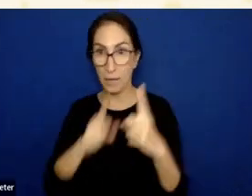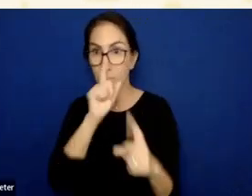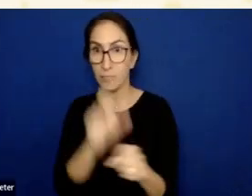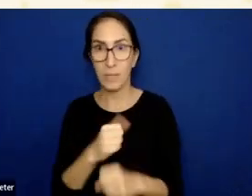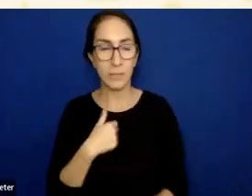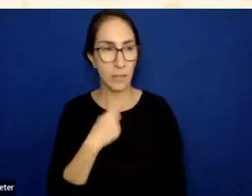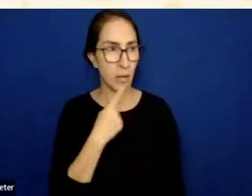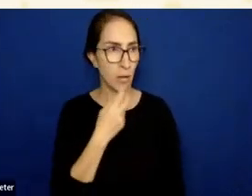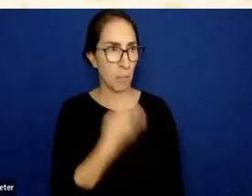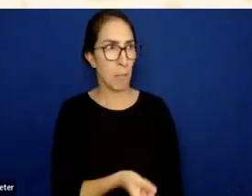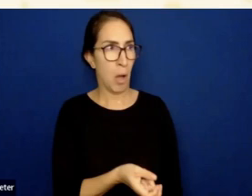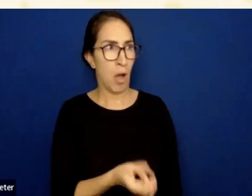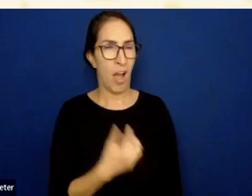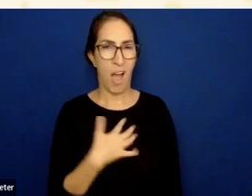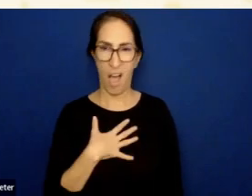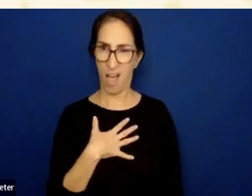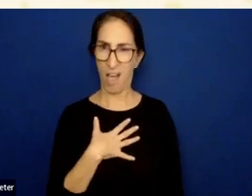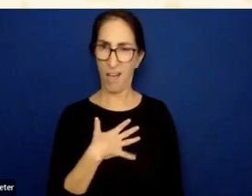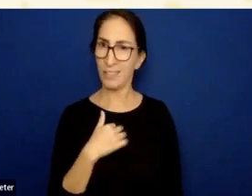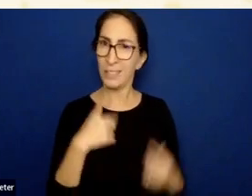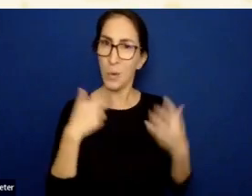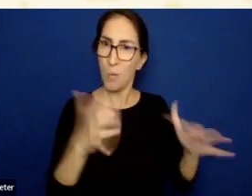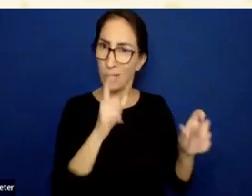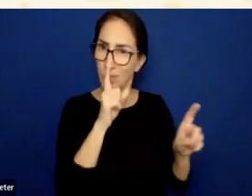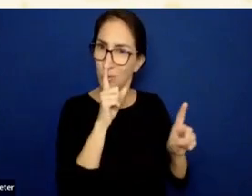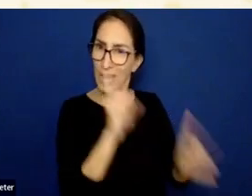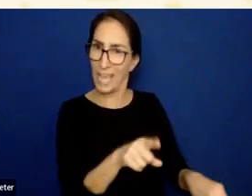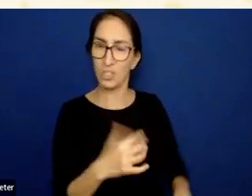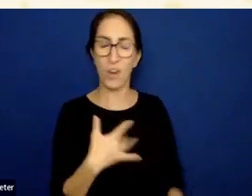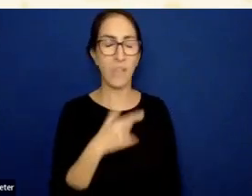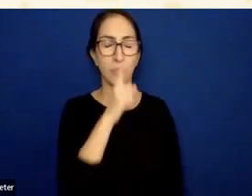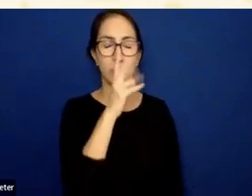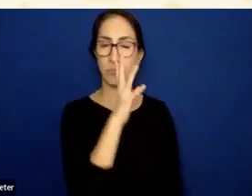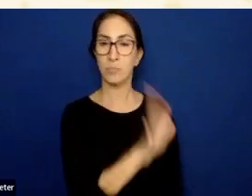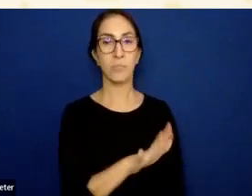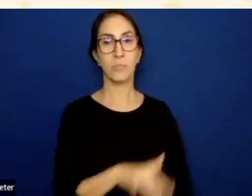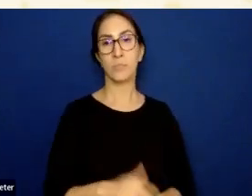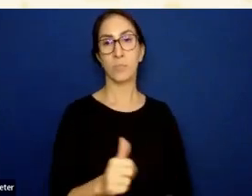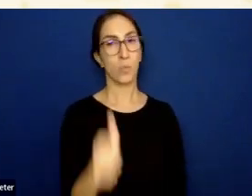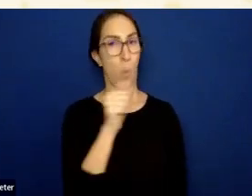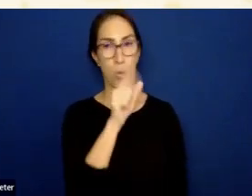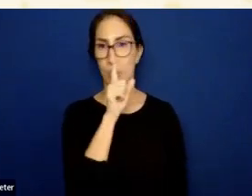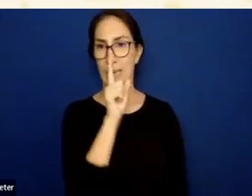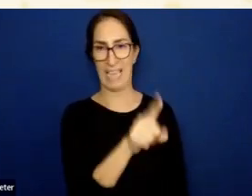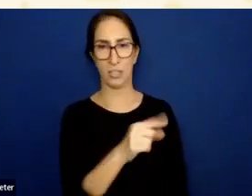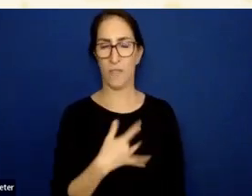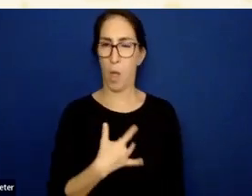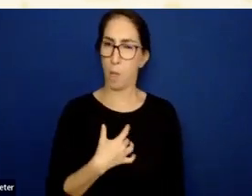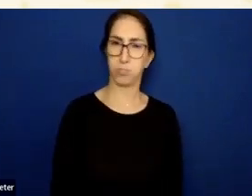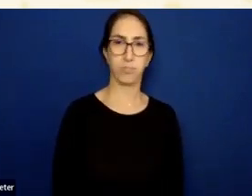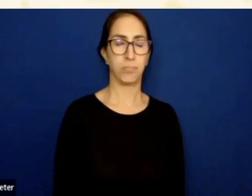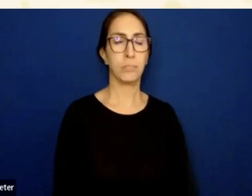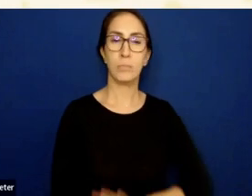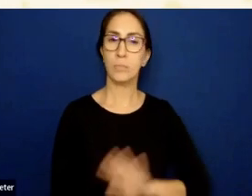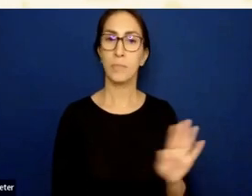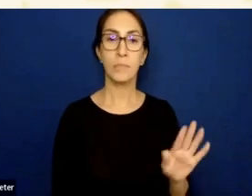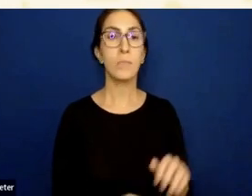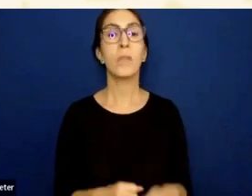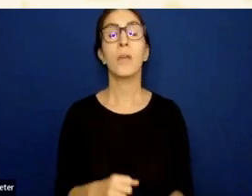that I really like to answer, and I will not answer anyways. But we need to think, when we are creating content,